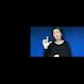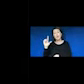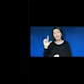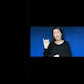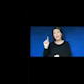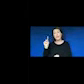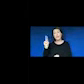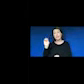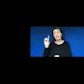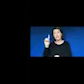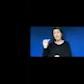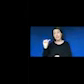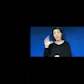and Rehabilitation Research.